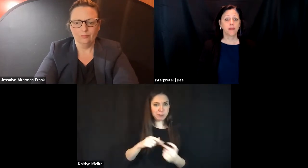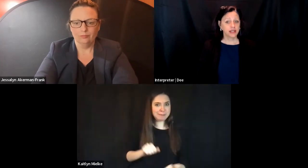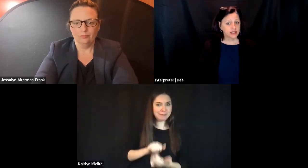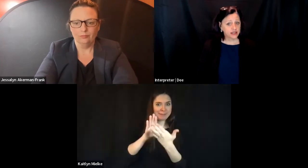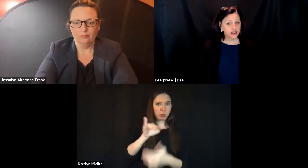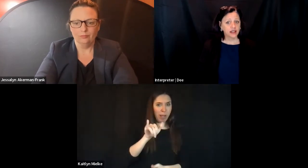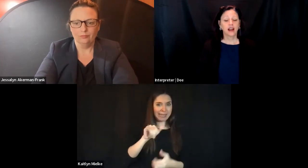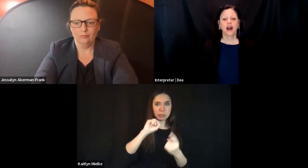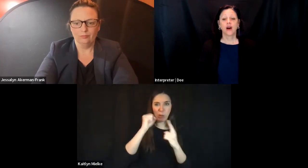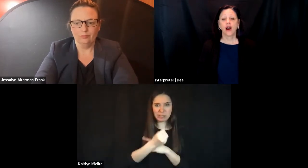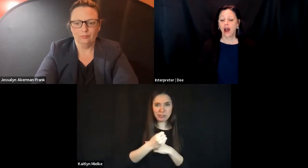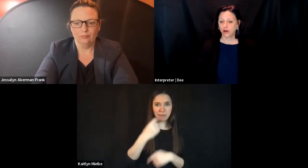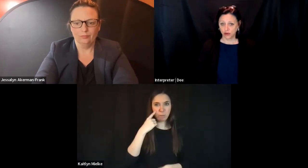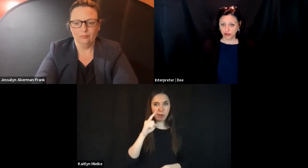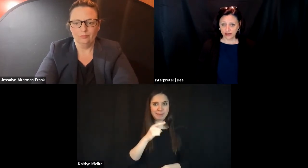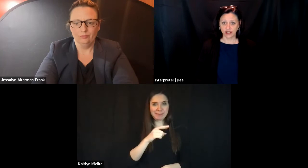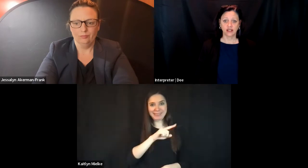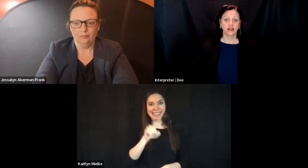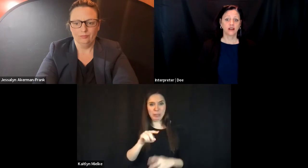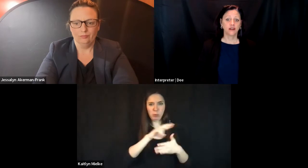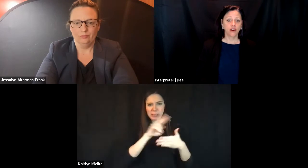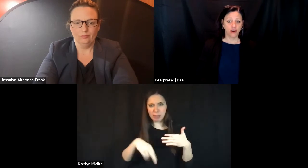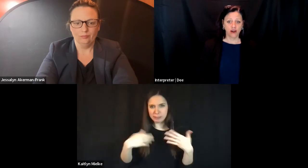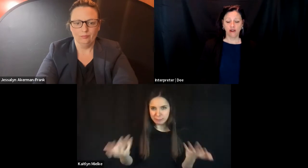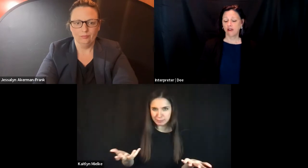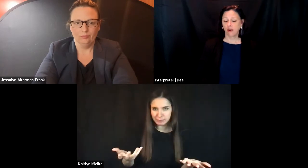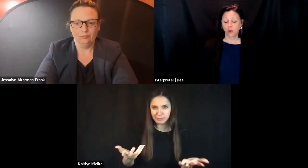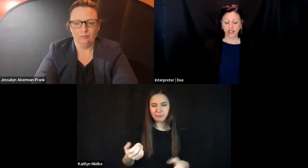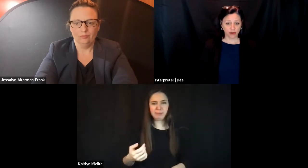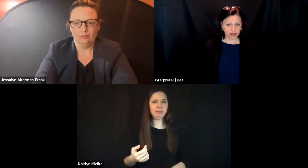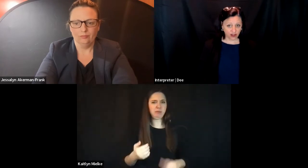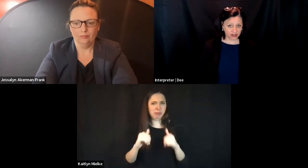How would they like for you to get their attention?